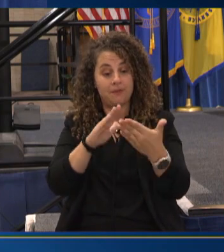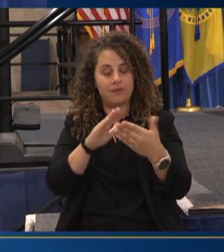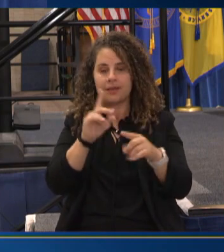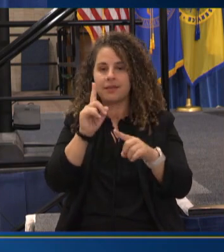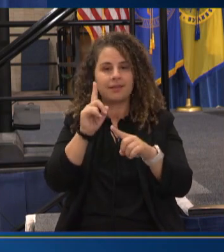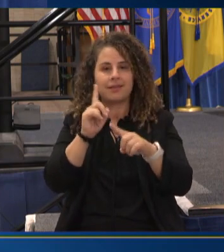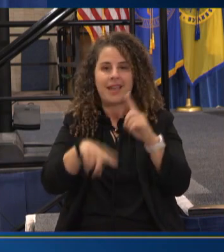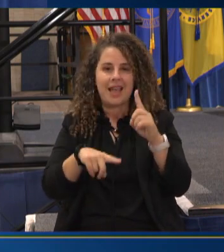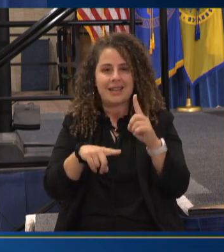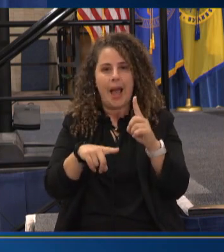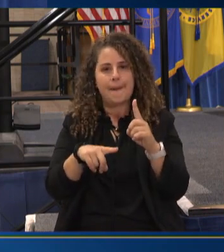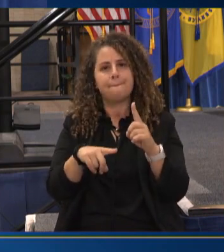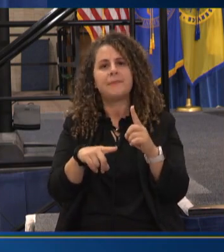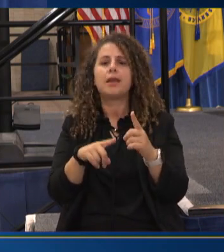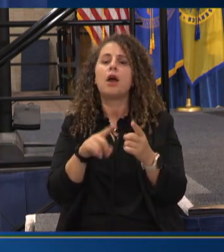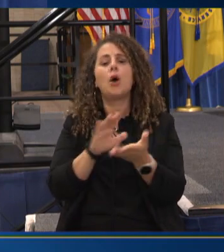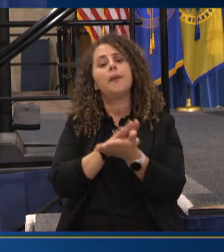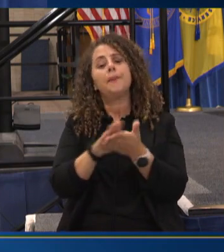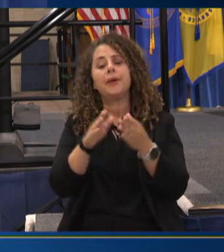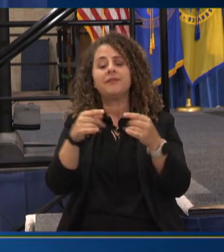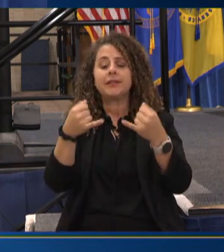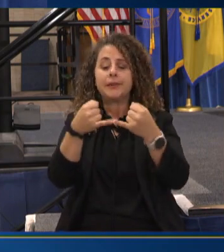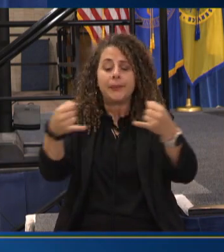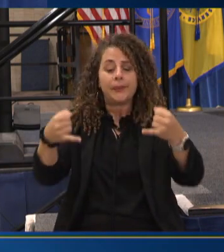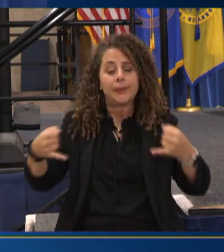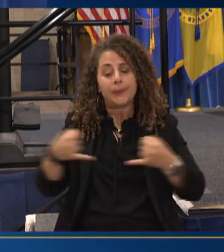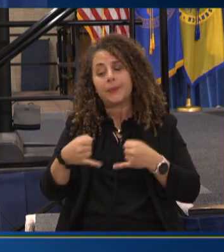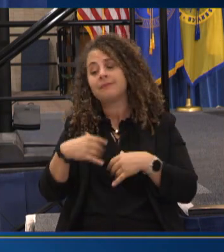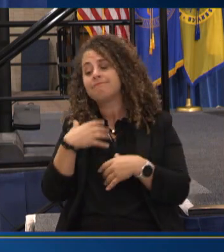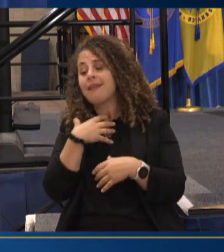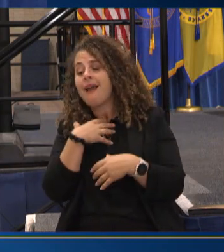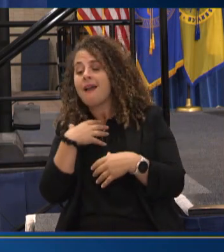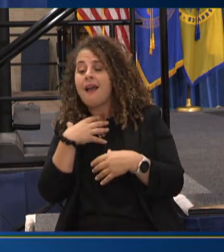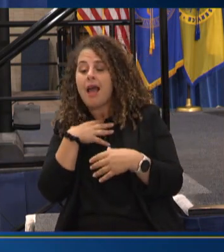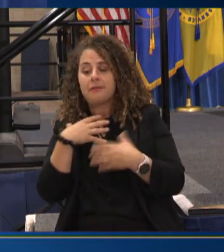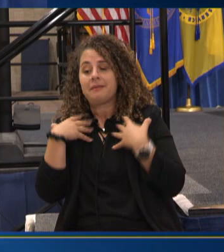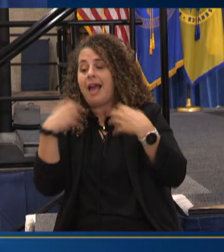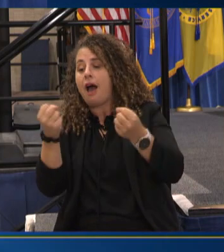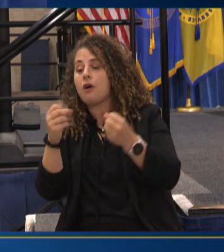boxed as either health factors or social and economic factors.